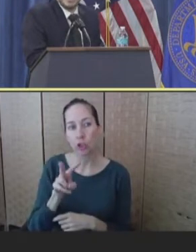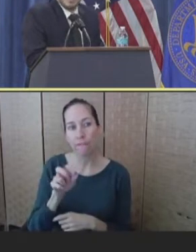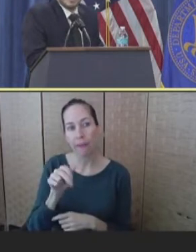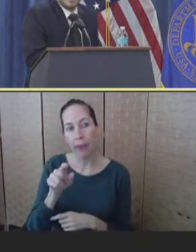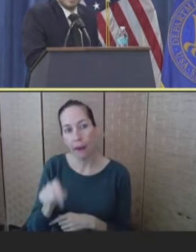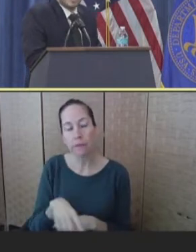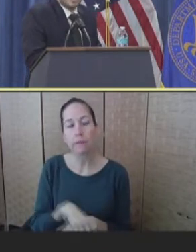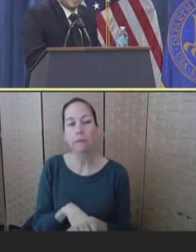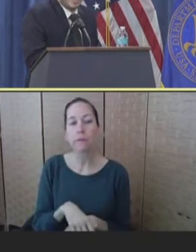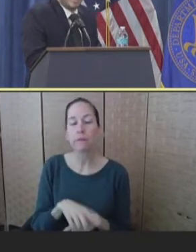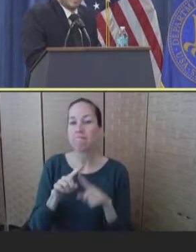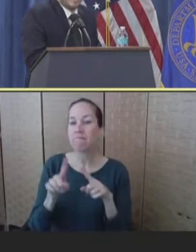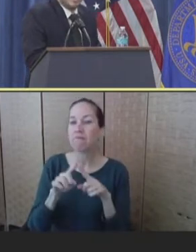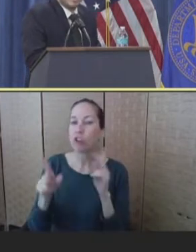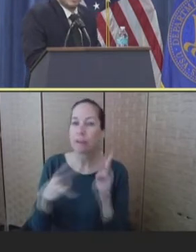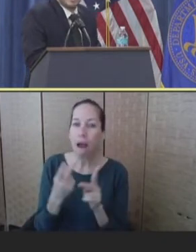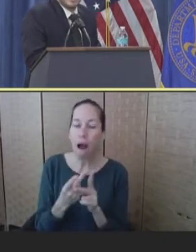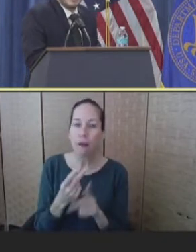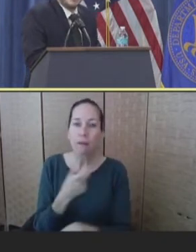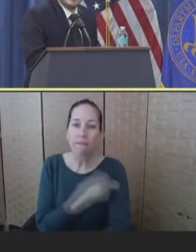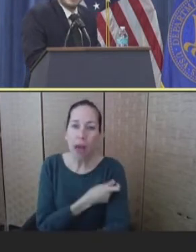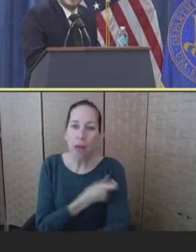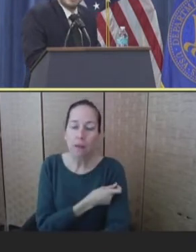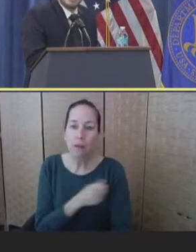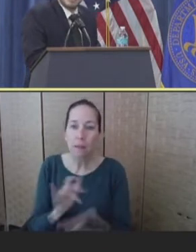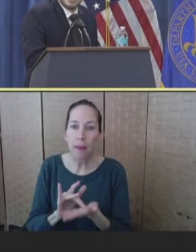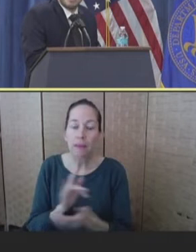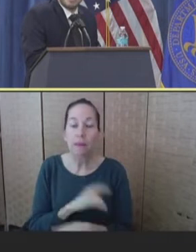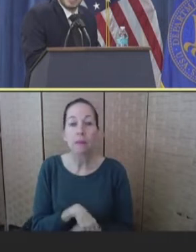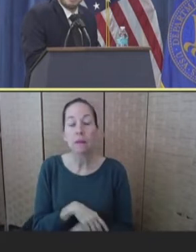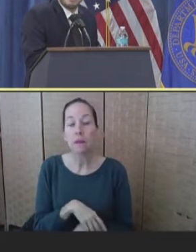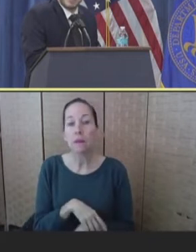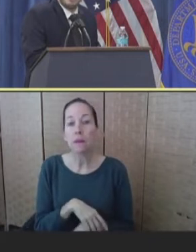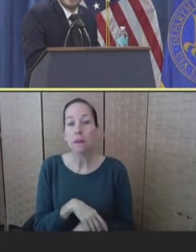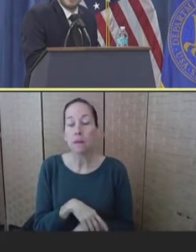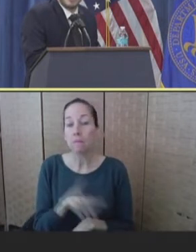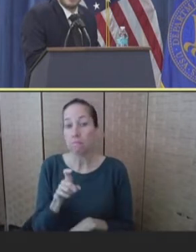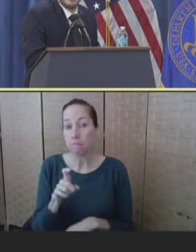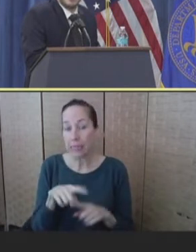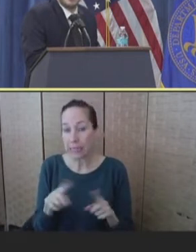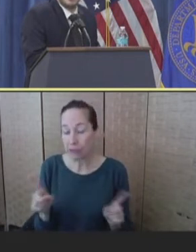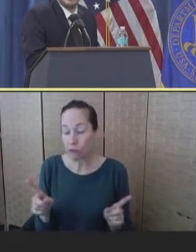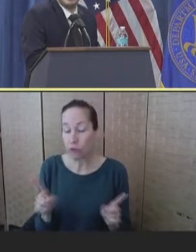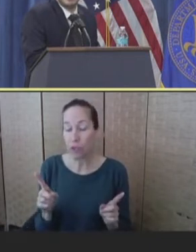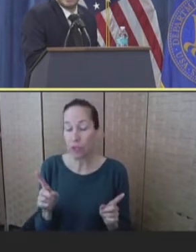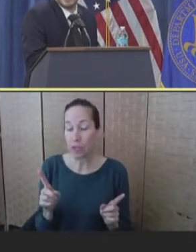So, one question we had was, is there a difference in the protective effect between the conjugated